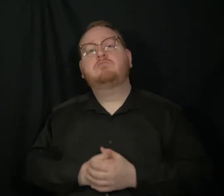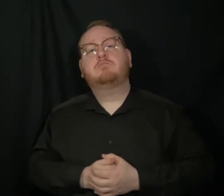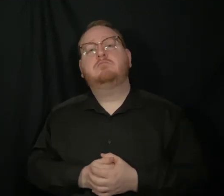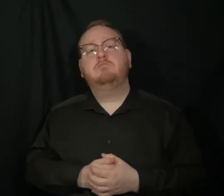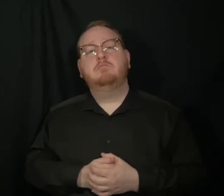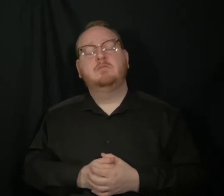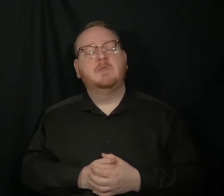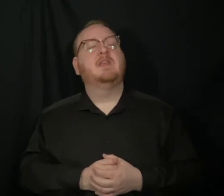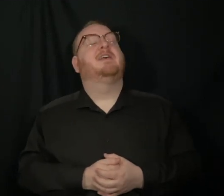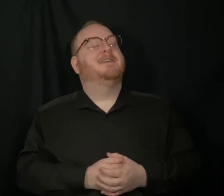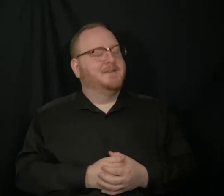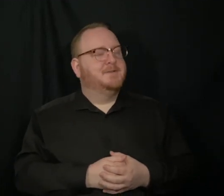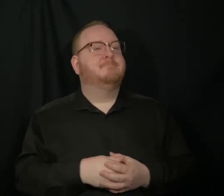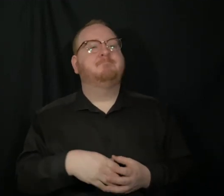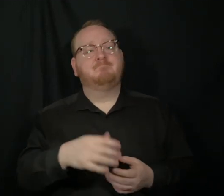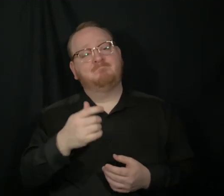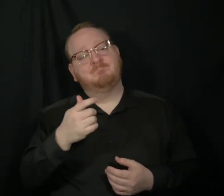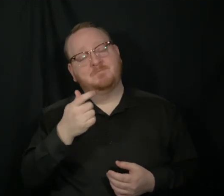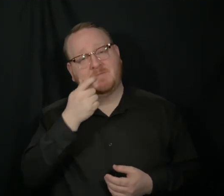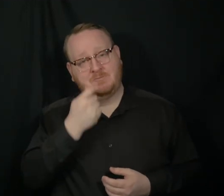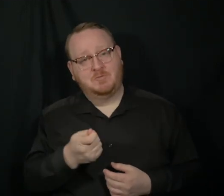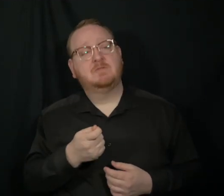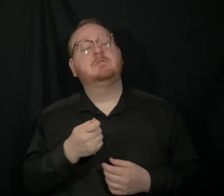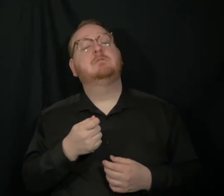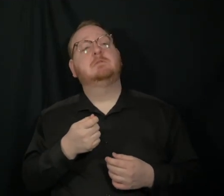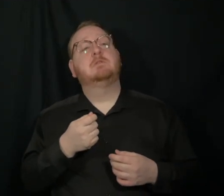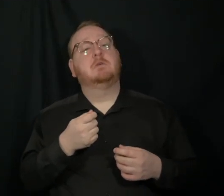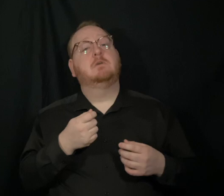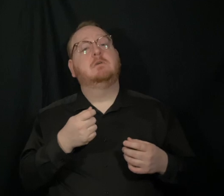Tabby Belhorn: So, I'm the person who was running the